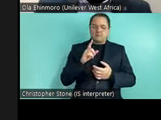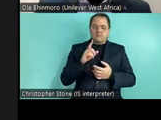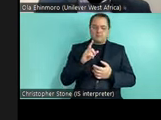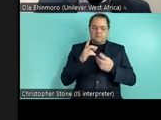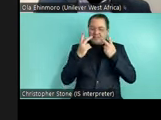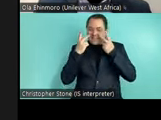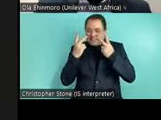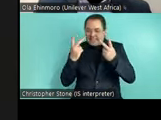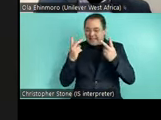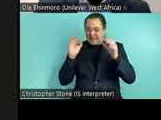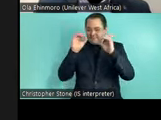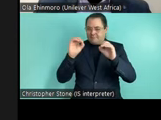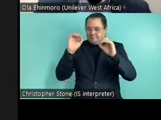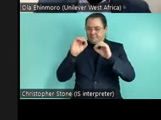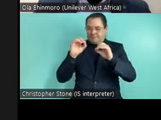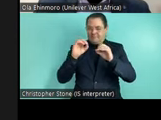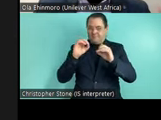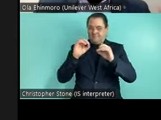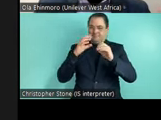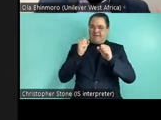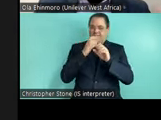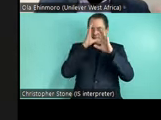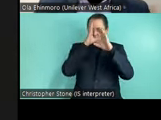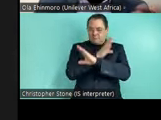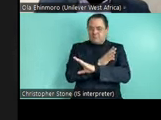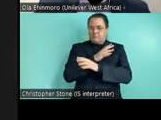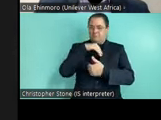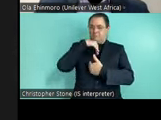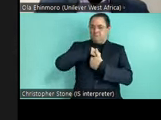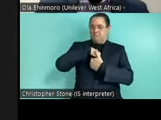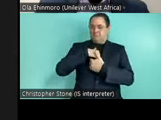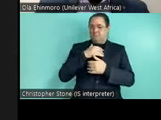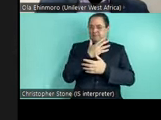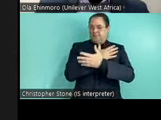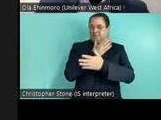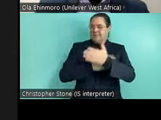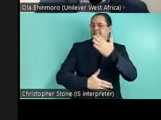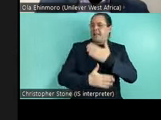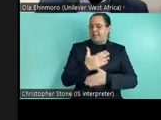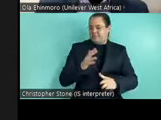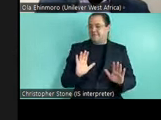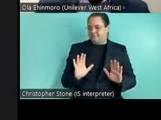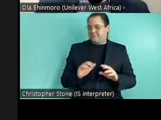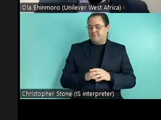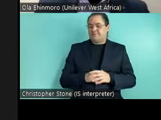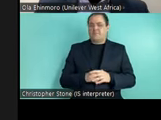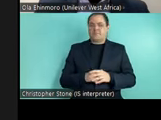15:03:26 And our aim is to make sure that we educate people to be able to set declare